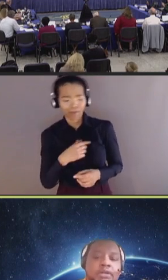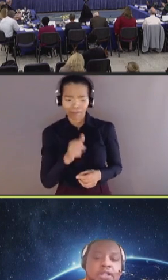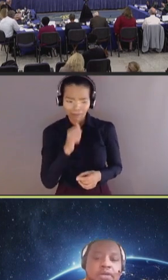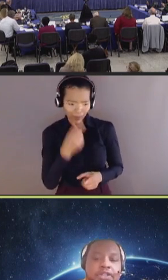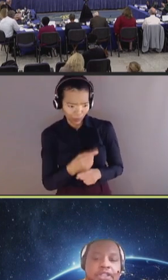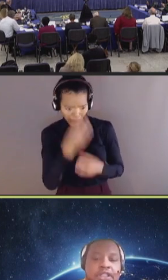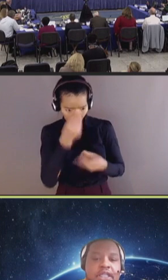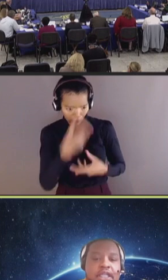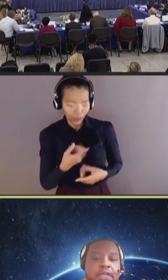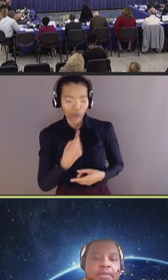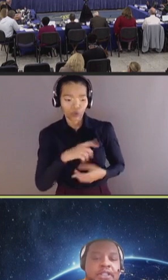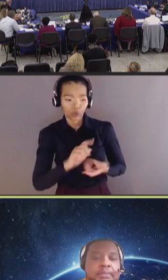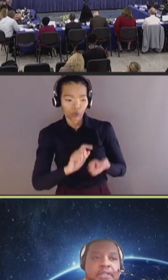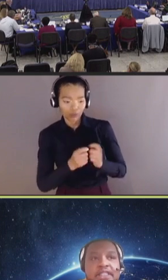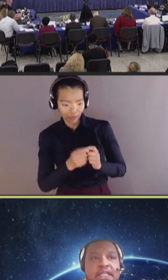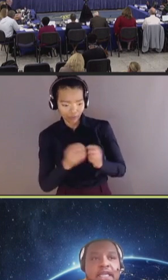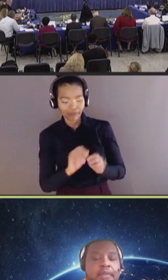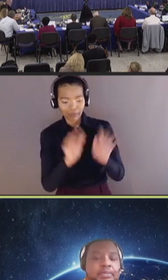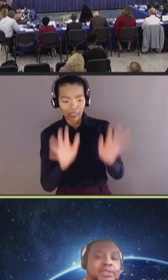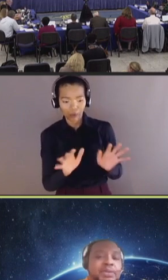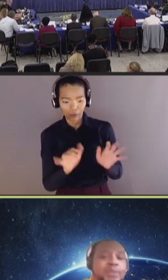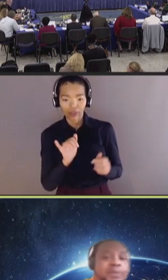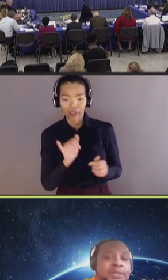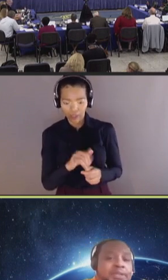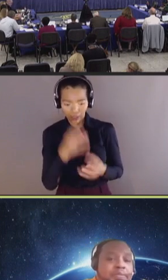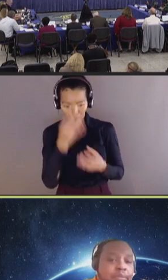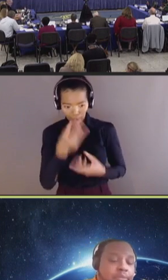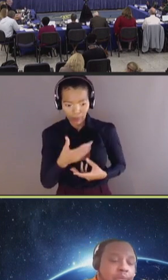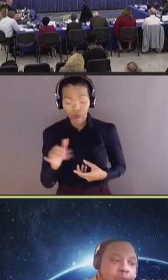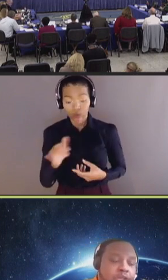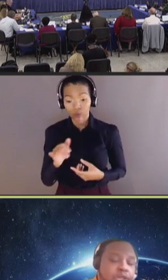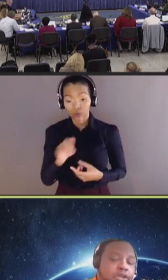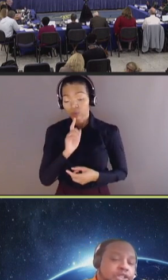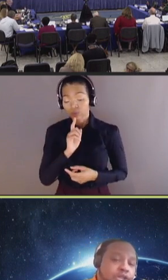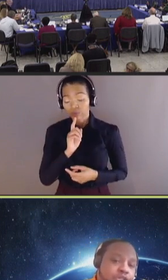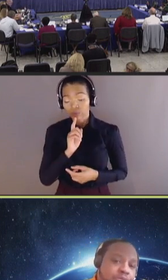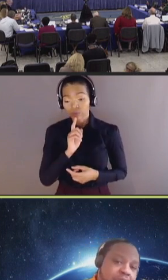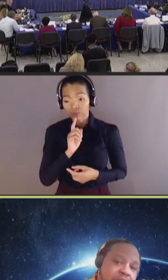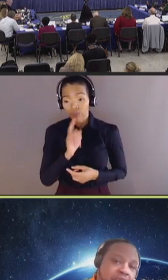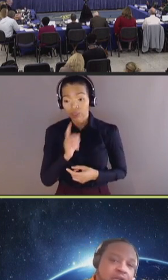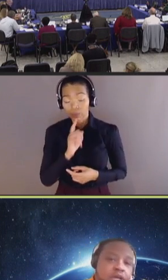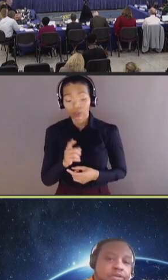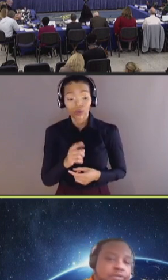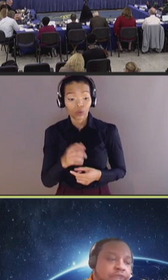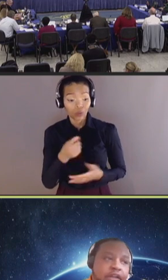We also understood that there was a disconnect between what was posted on social media through